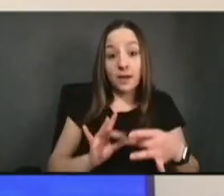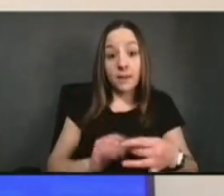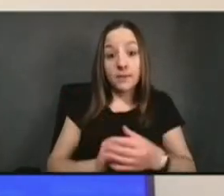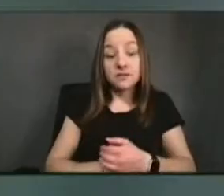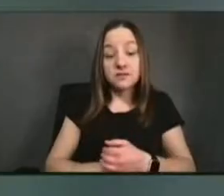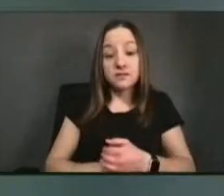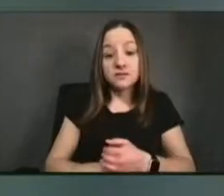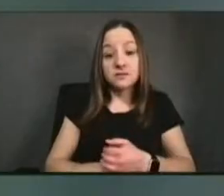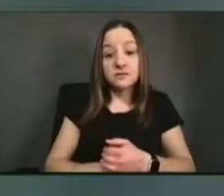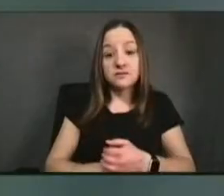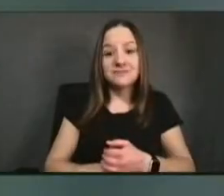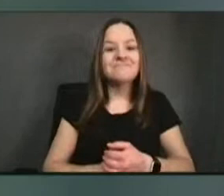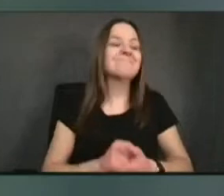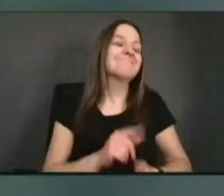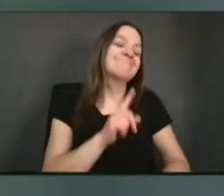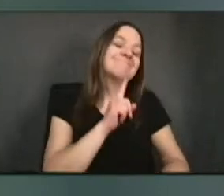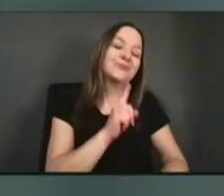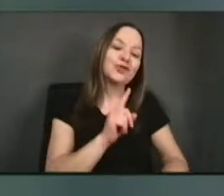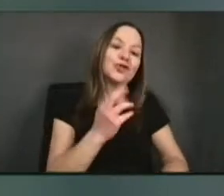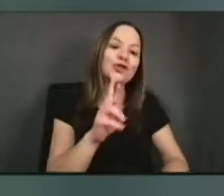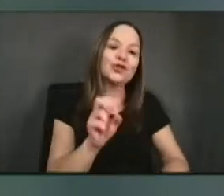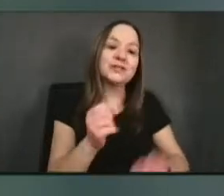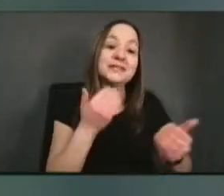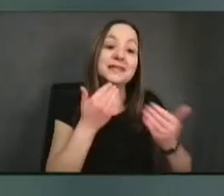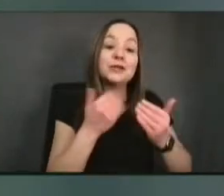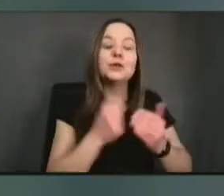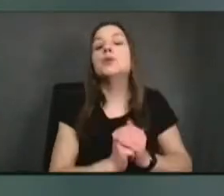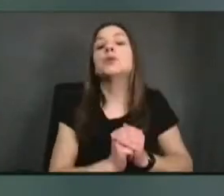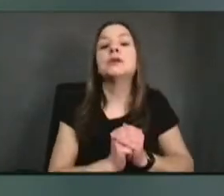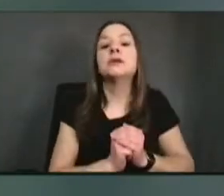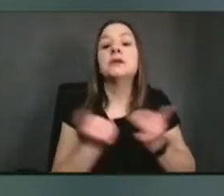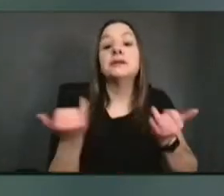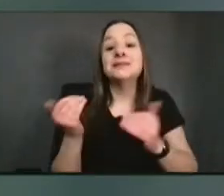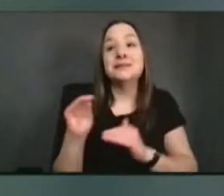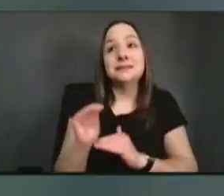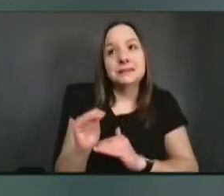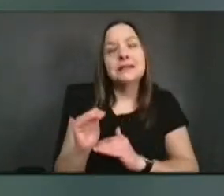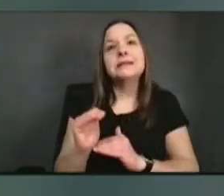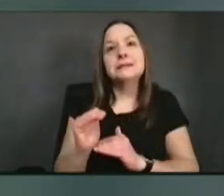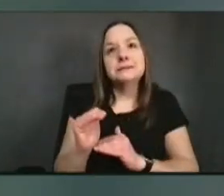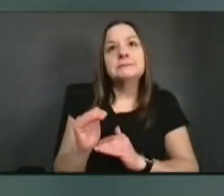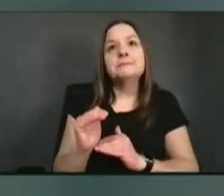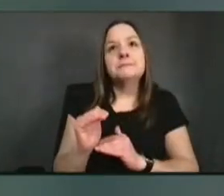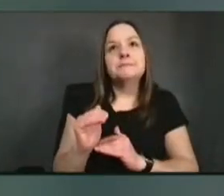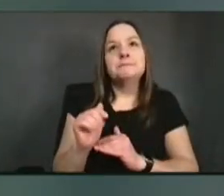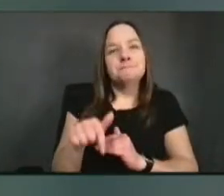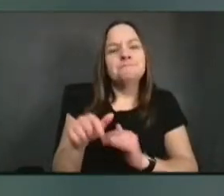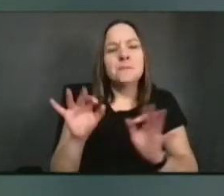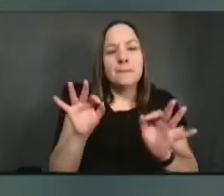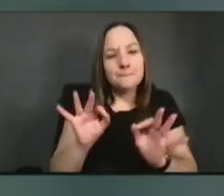communications a little bit before I make my comments.